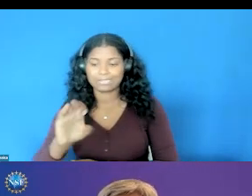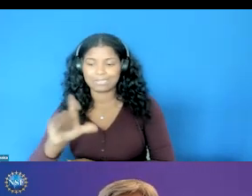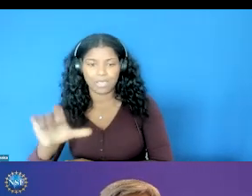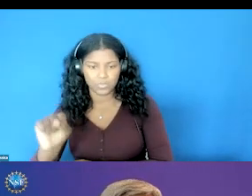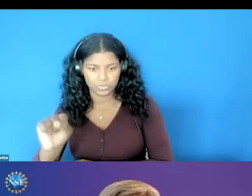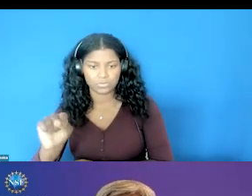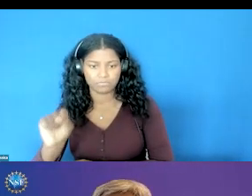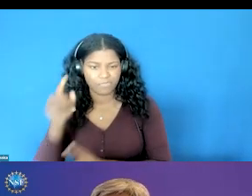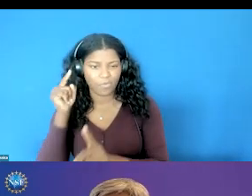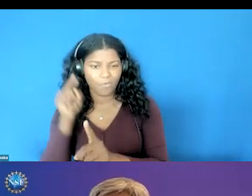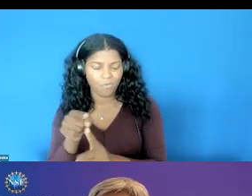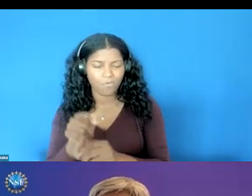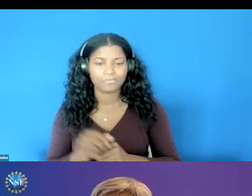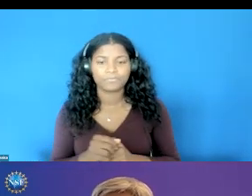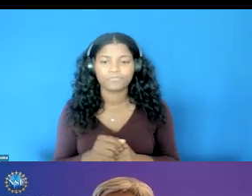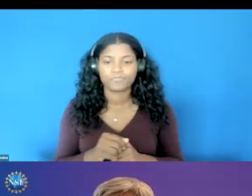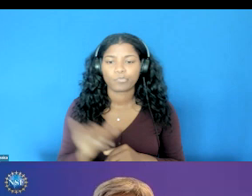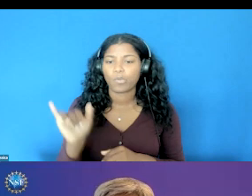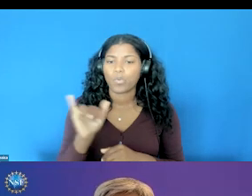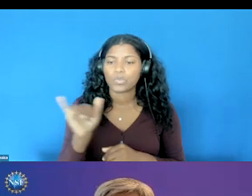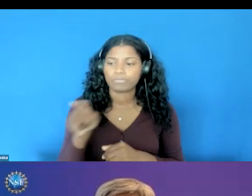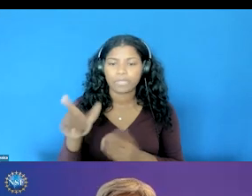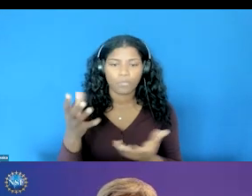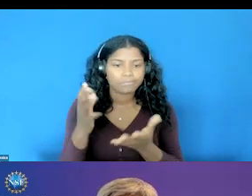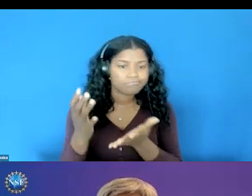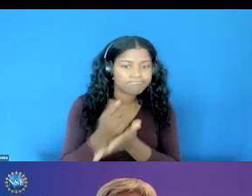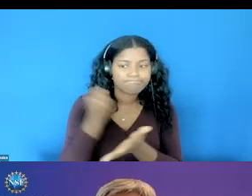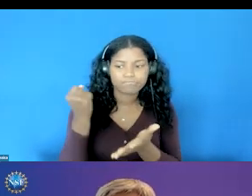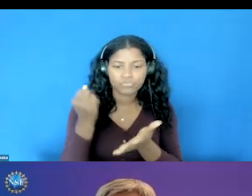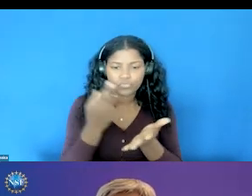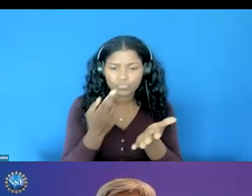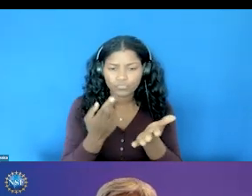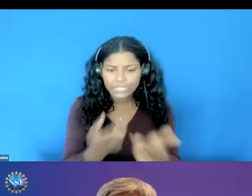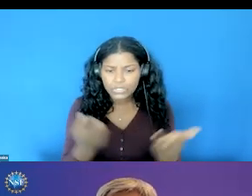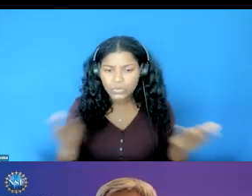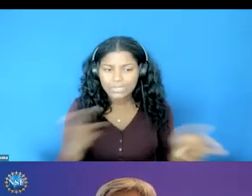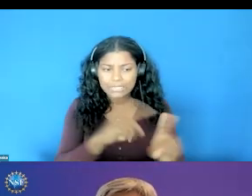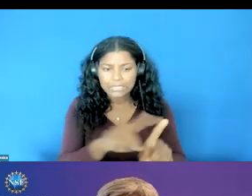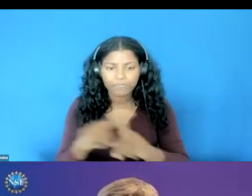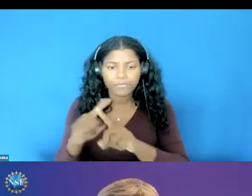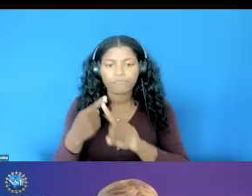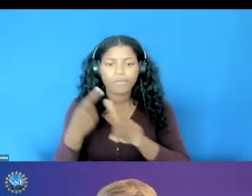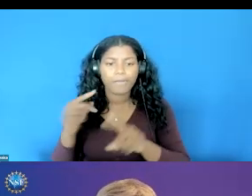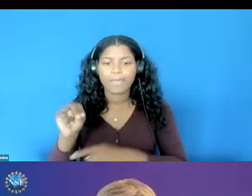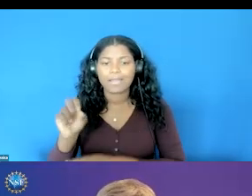And to take advantage of the resources available at the NSF and DoE funded agile bio foundry.